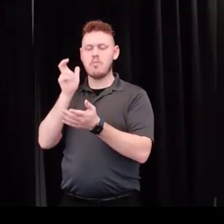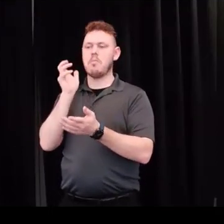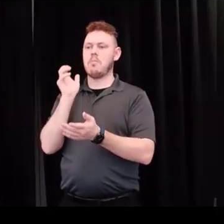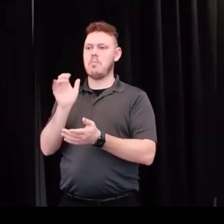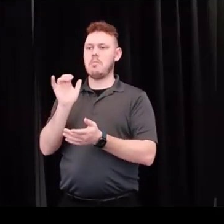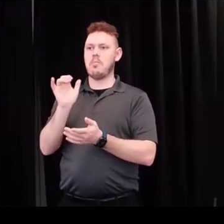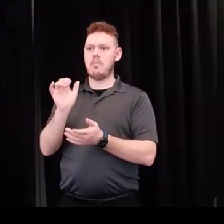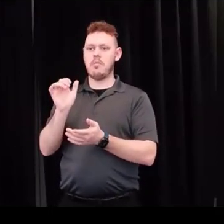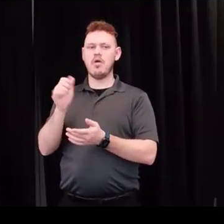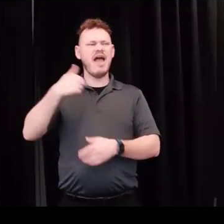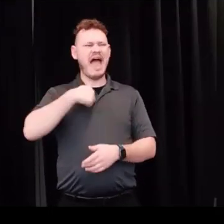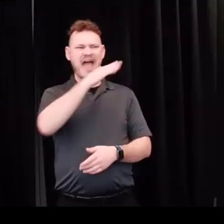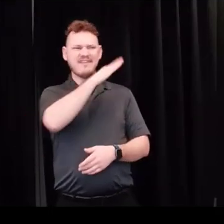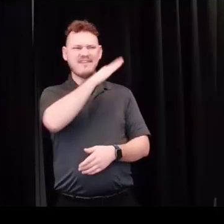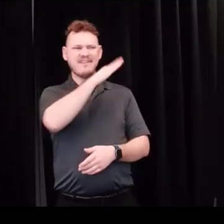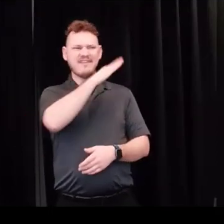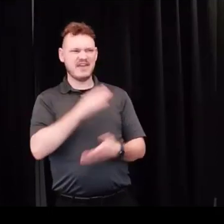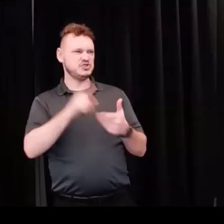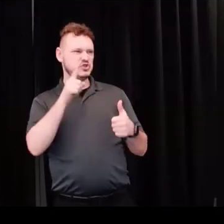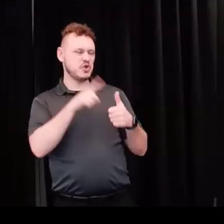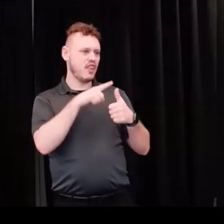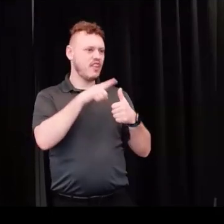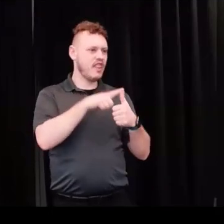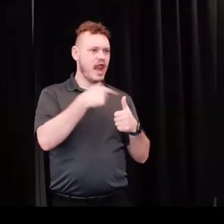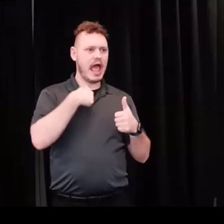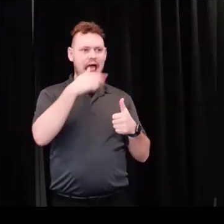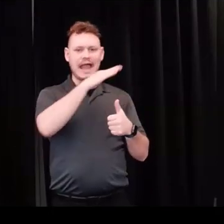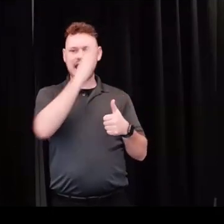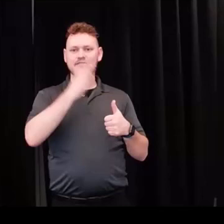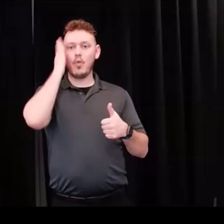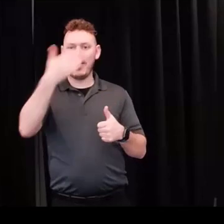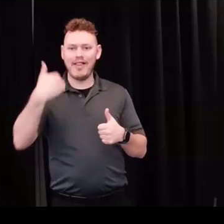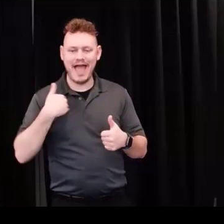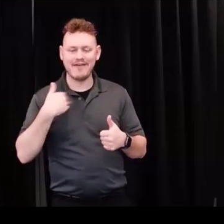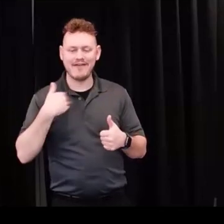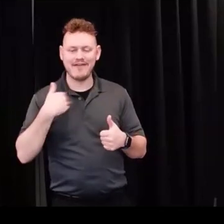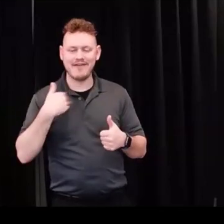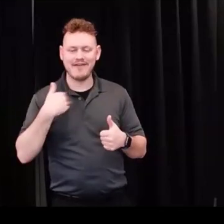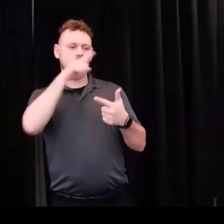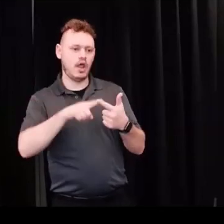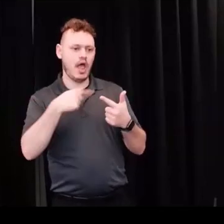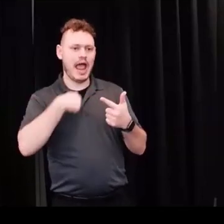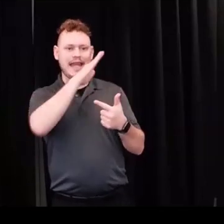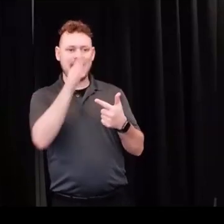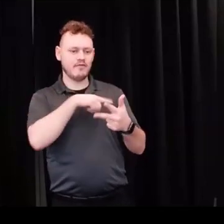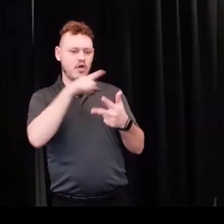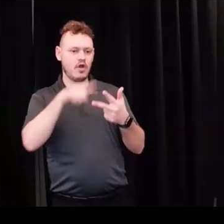"I've never had a student that" or, "I never will have a student that." And so it was, there was a